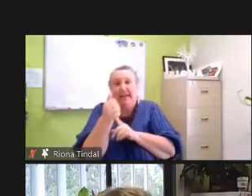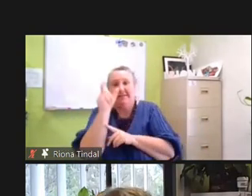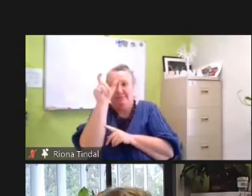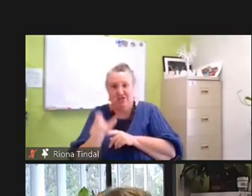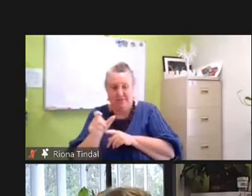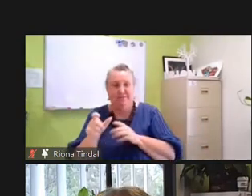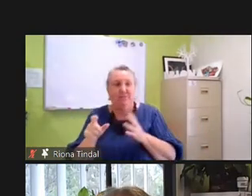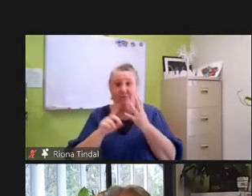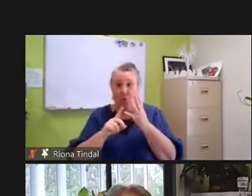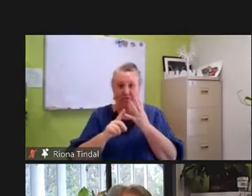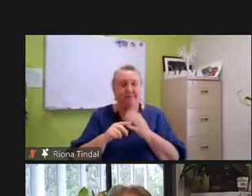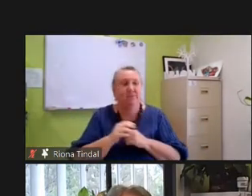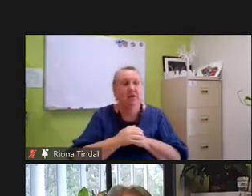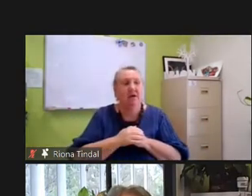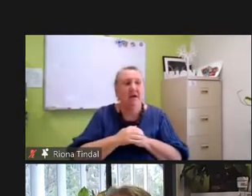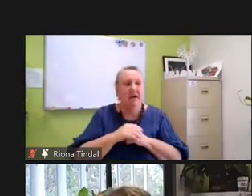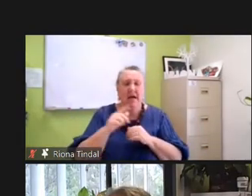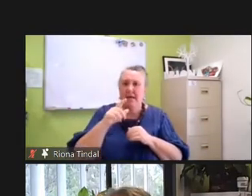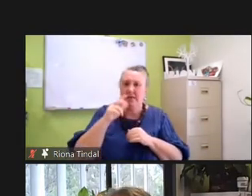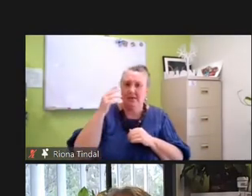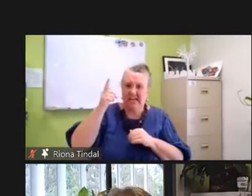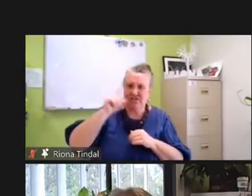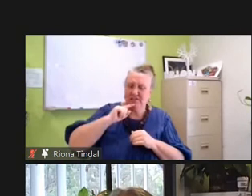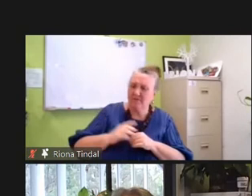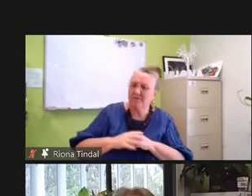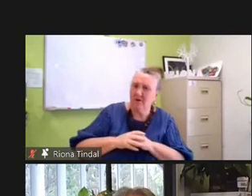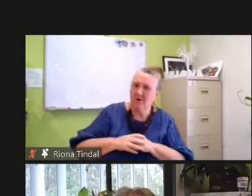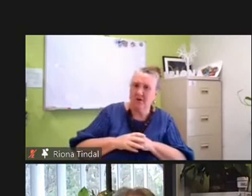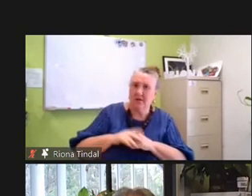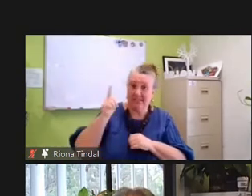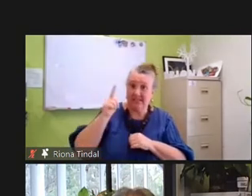really rapidly. And then the next picture, the third one, you've got the teacher